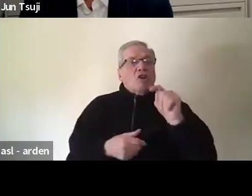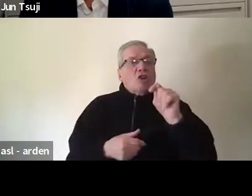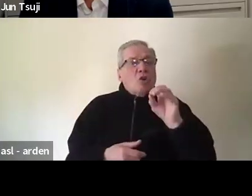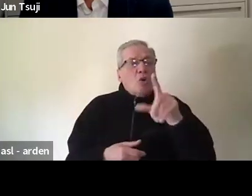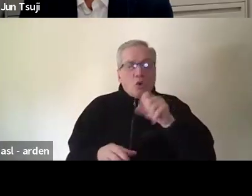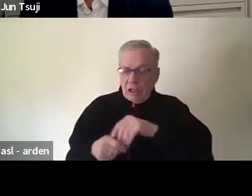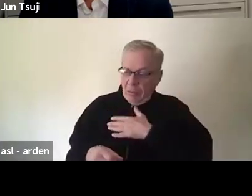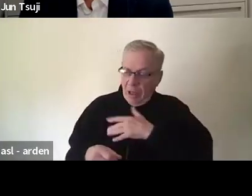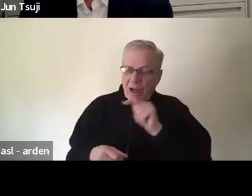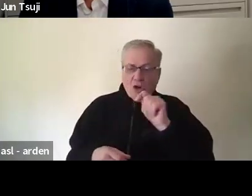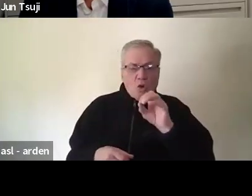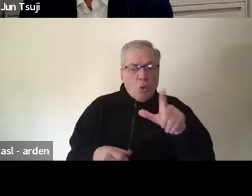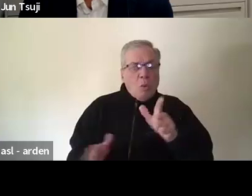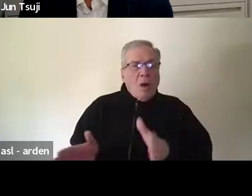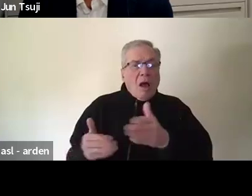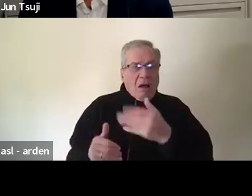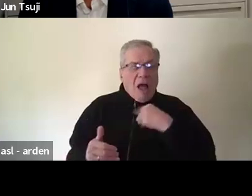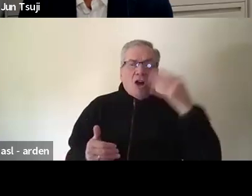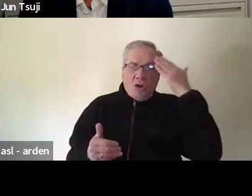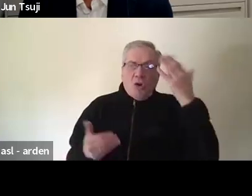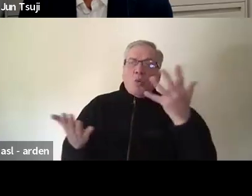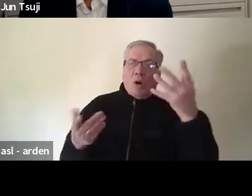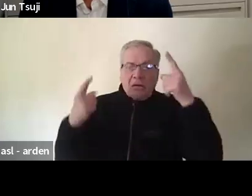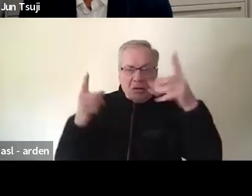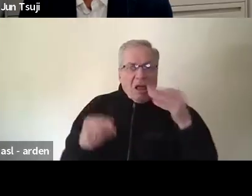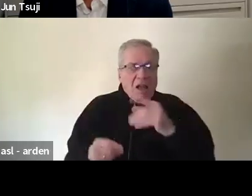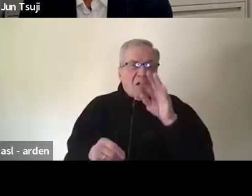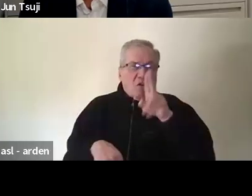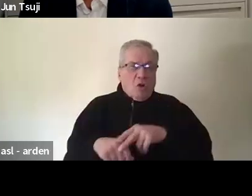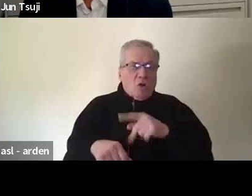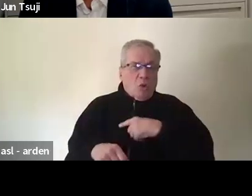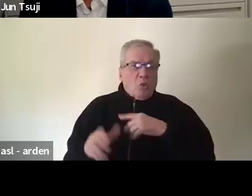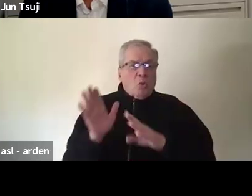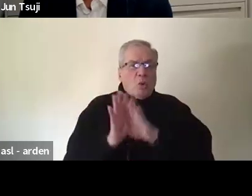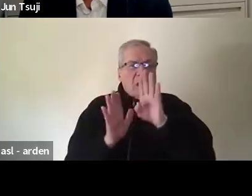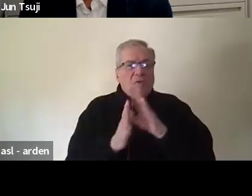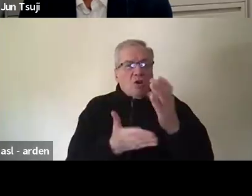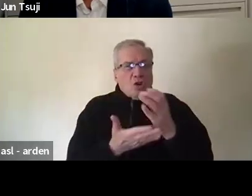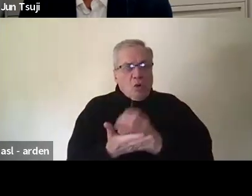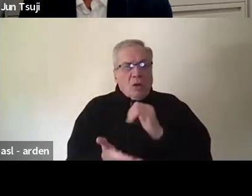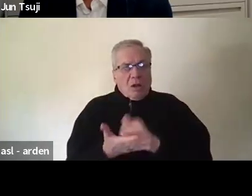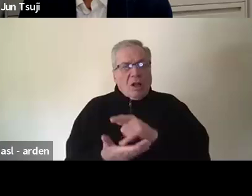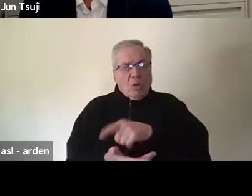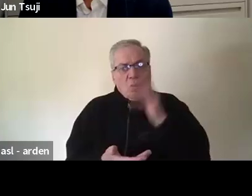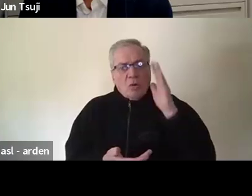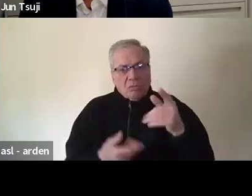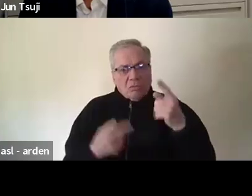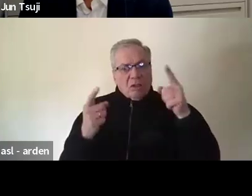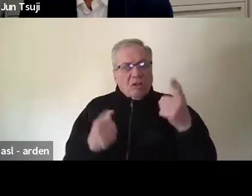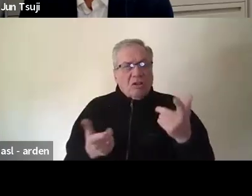and we developed a course or courses around the things that worked which is team based,